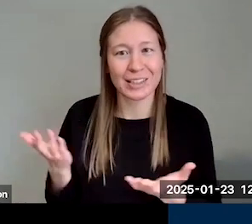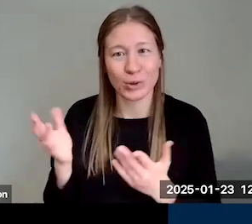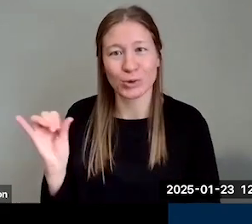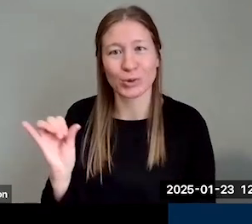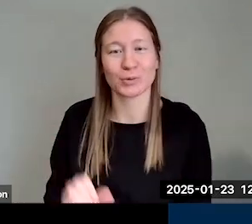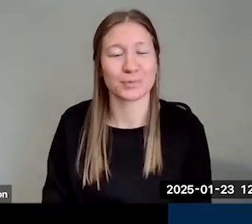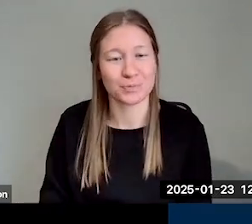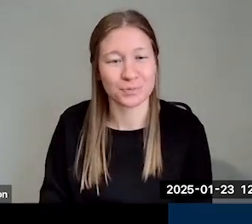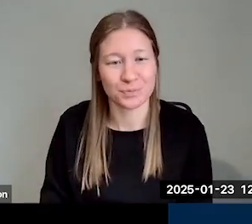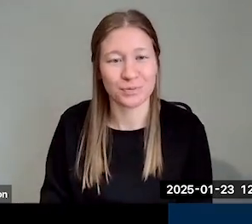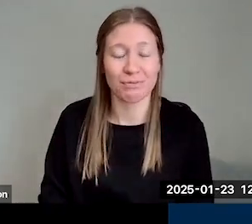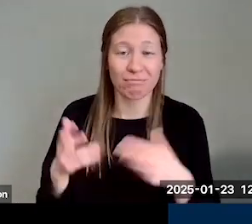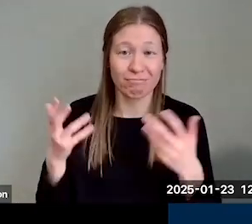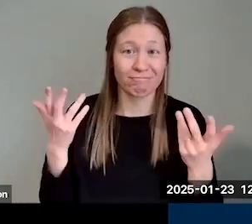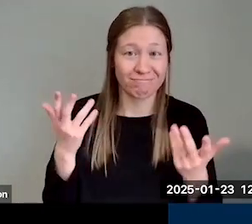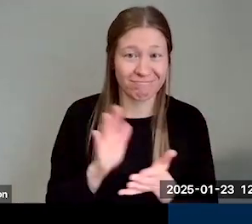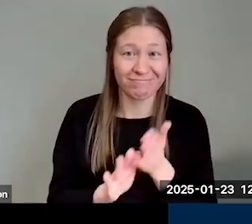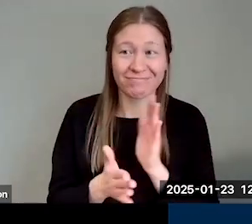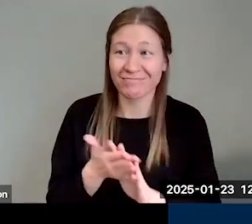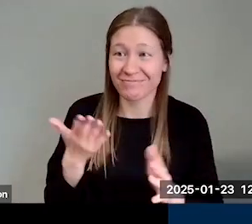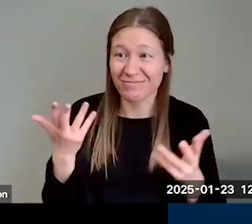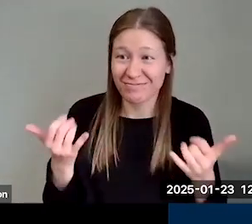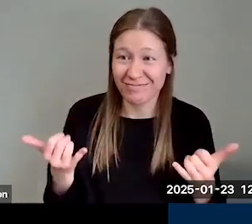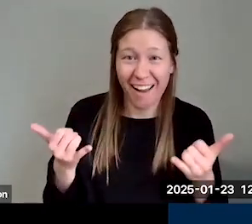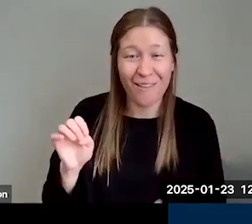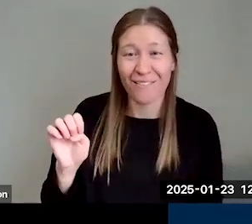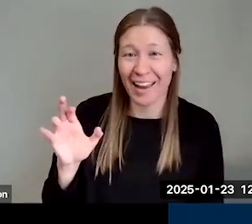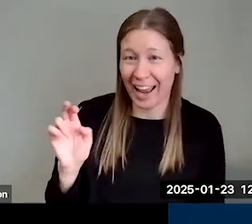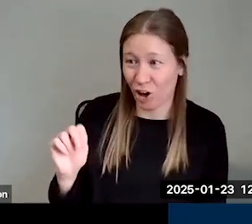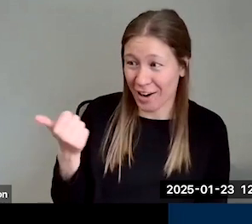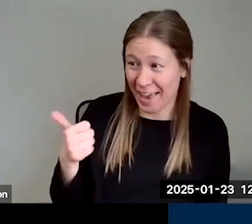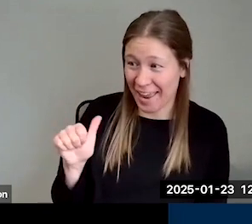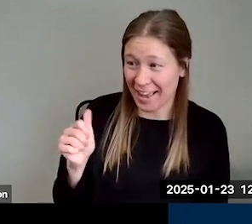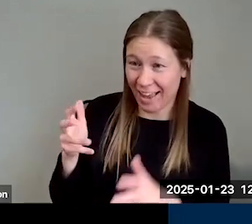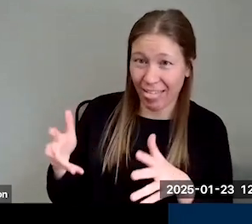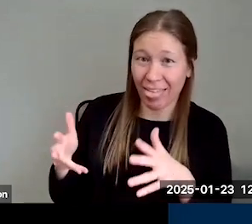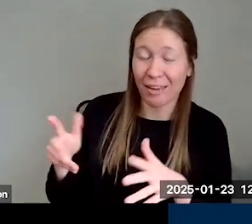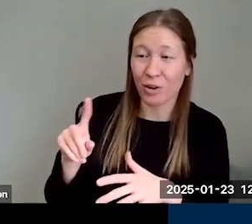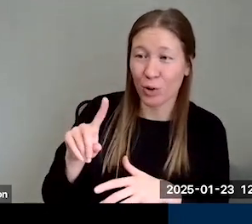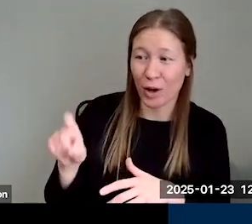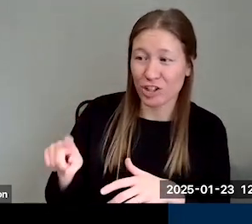And with that, I will ask Erin if there are any questions remaining that we need to cover at this time.